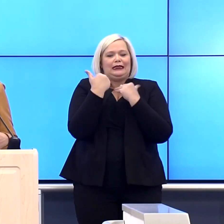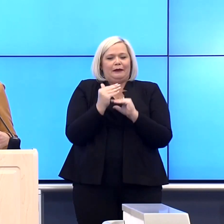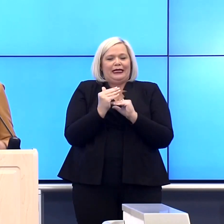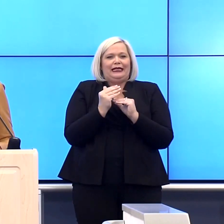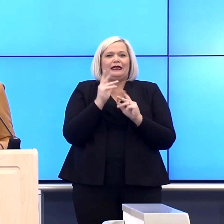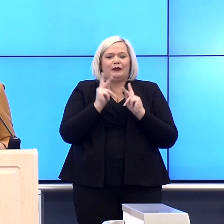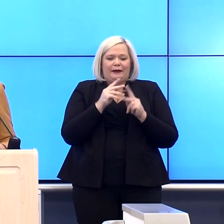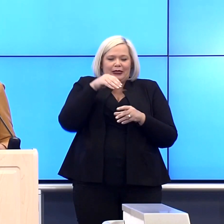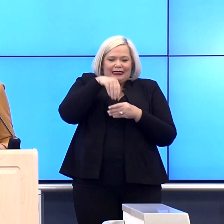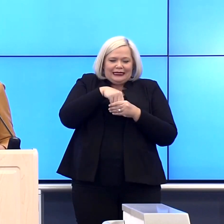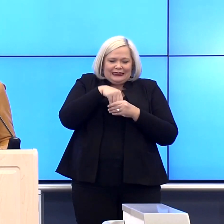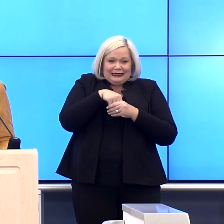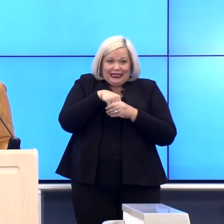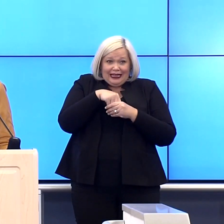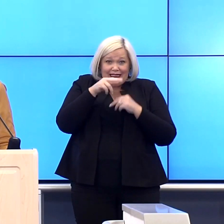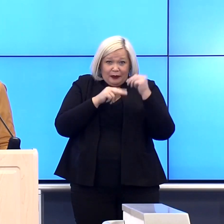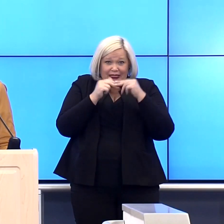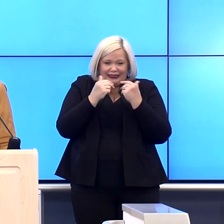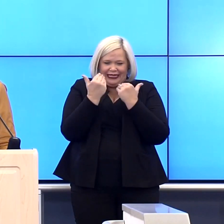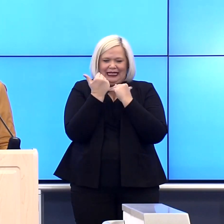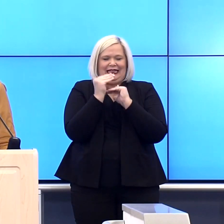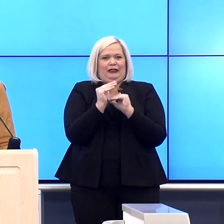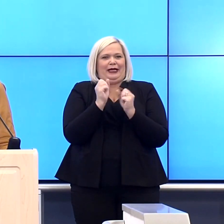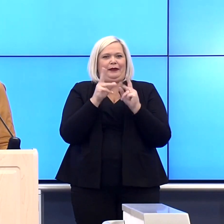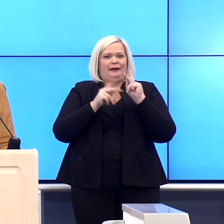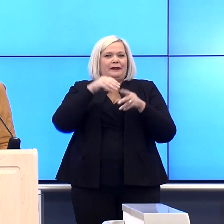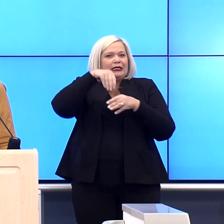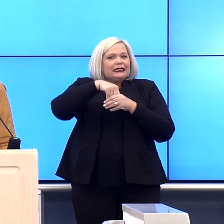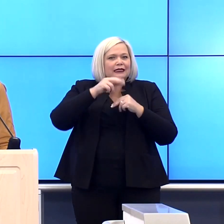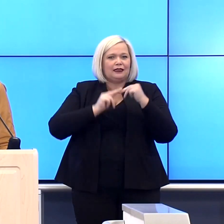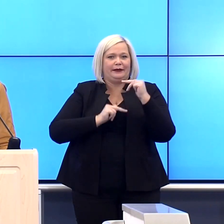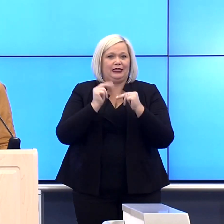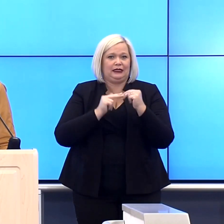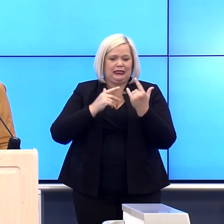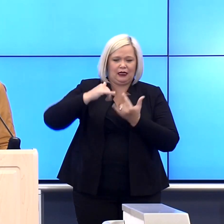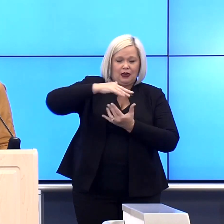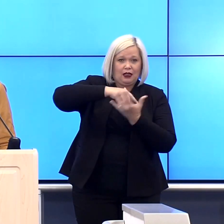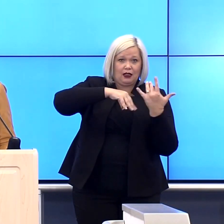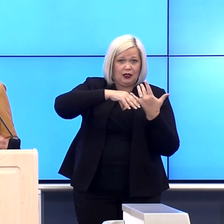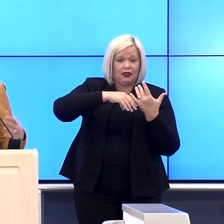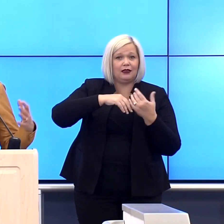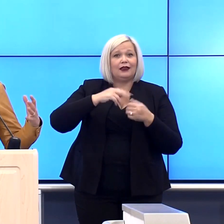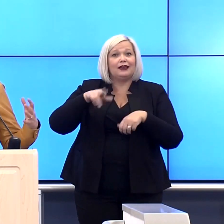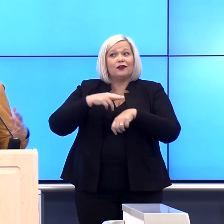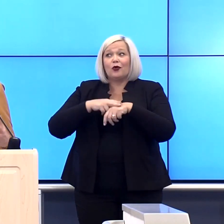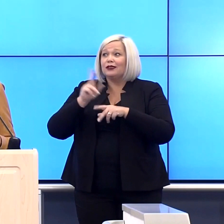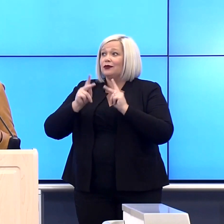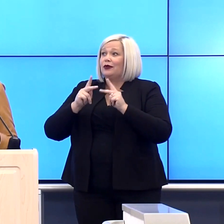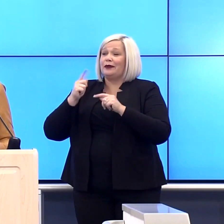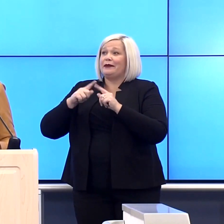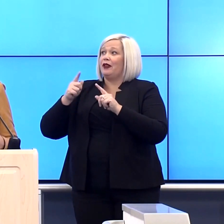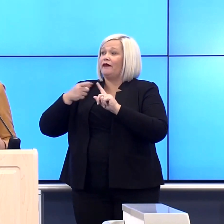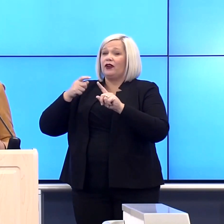IS NOT A STAY HOME ORDER BUT IT IS GEARED TOWARD LIMITING INDOOR IS GEARED TOWARD LIMITING INDOOR GATHERINGS OF GROUPS OF PEOPLE. GATHERINGS OF GROUPS OF PEOPLE. AND NATURALLY, PLACES WHERE